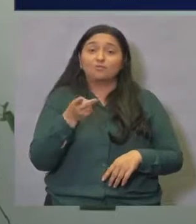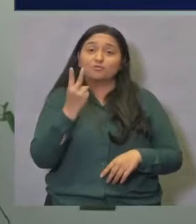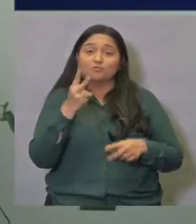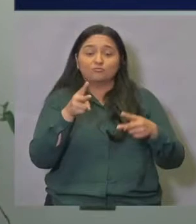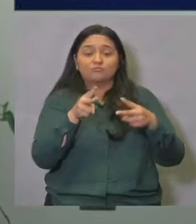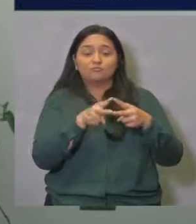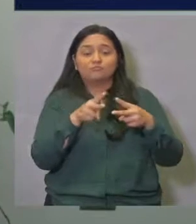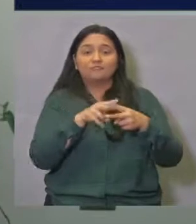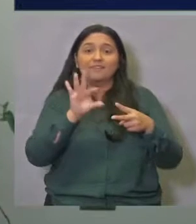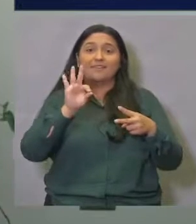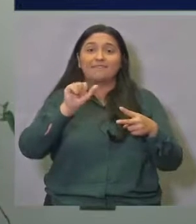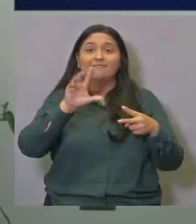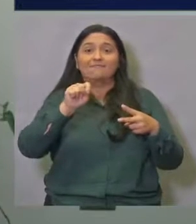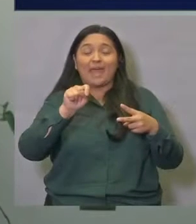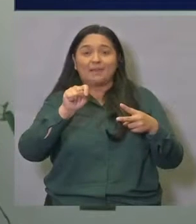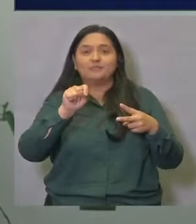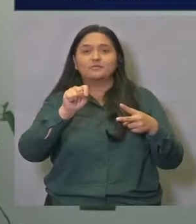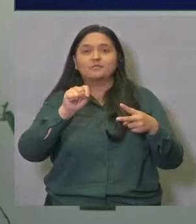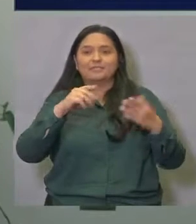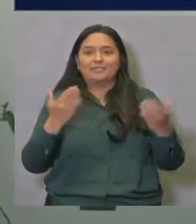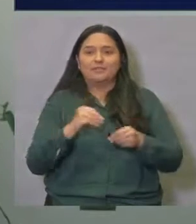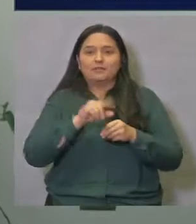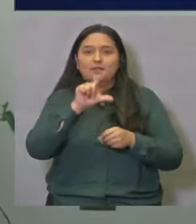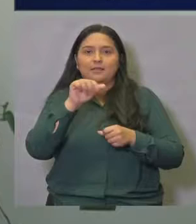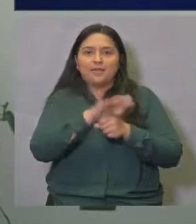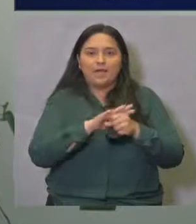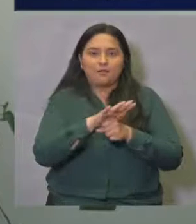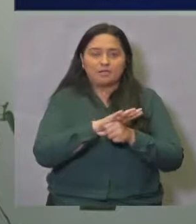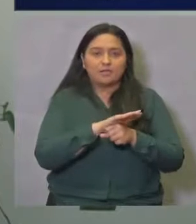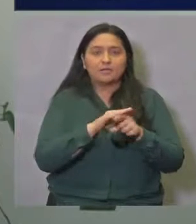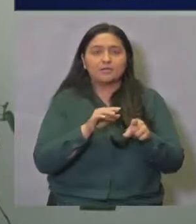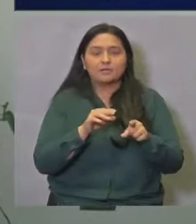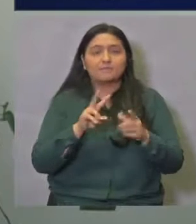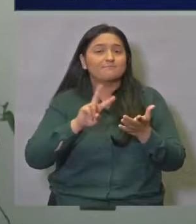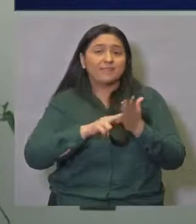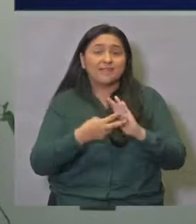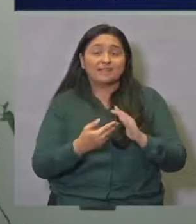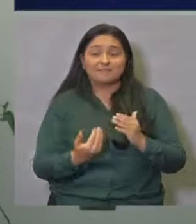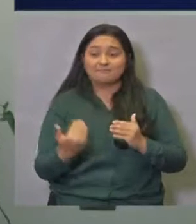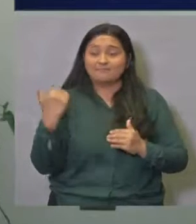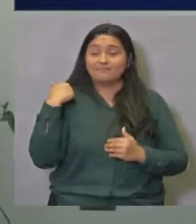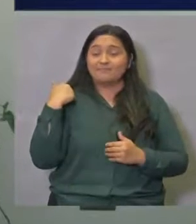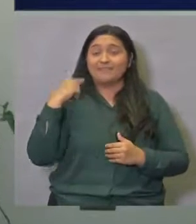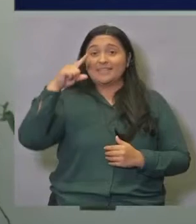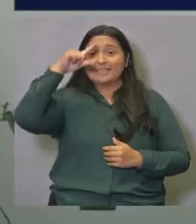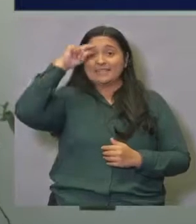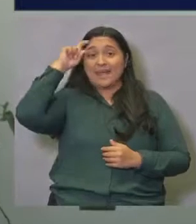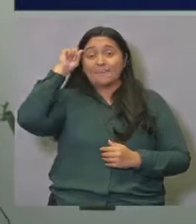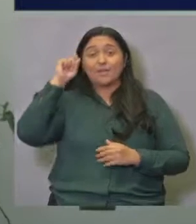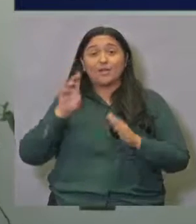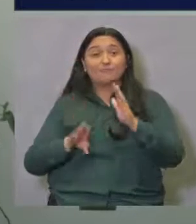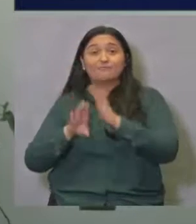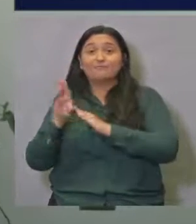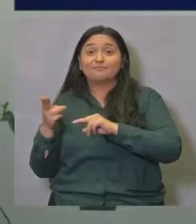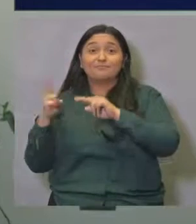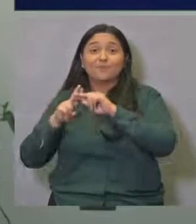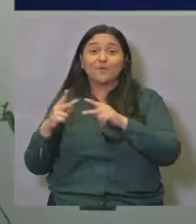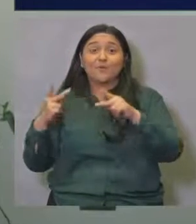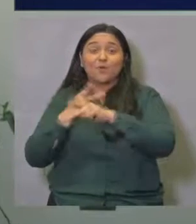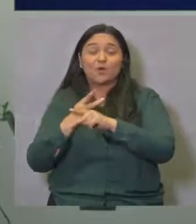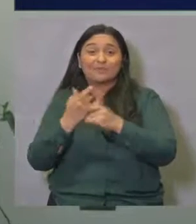FACTS BEING PRESENT HERE IN LA